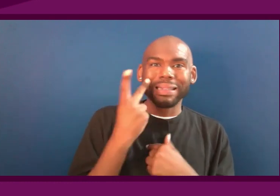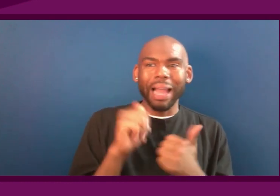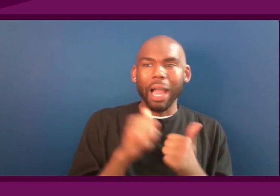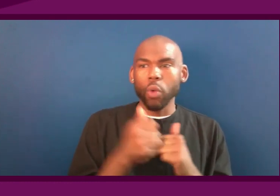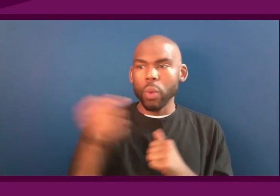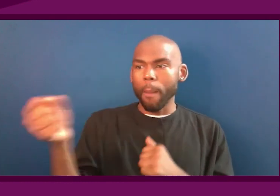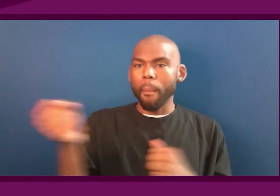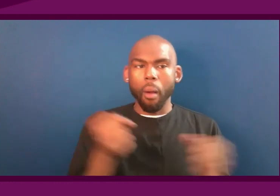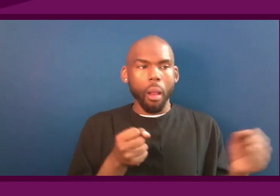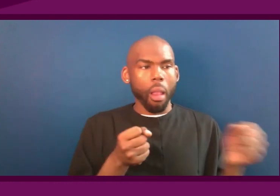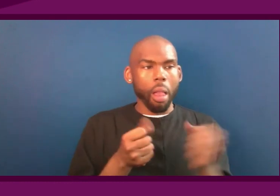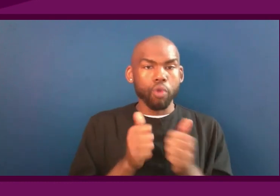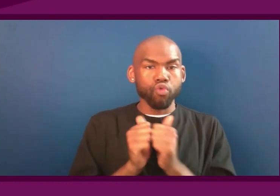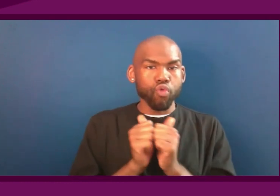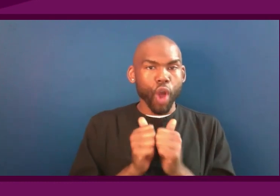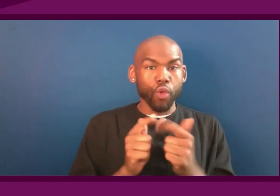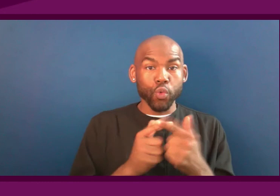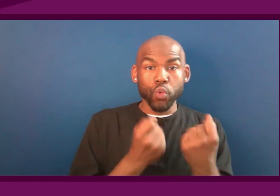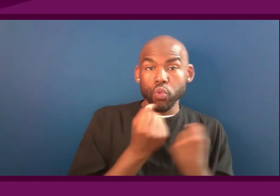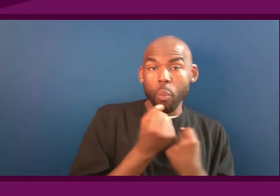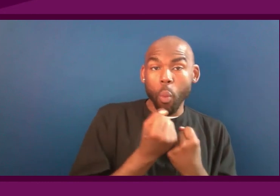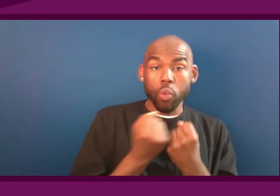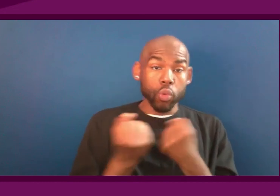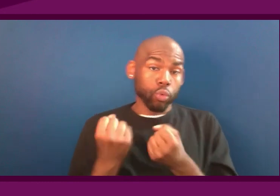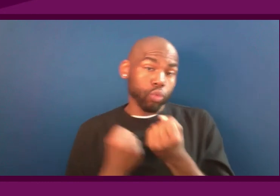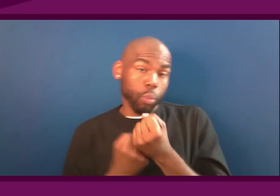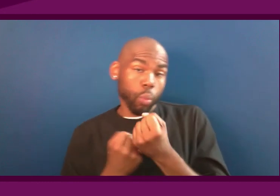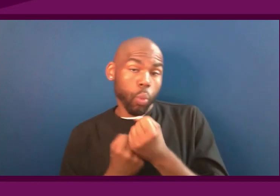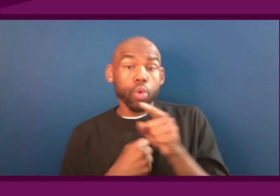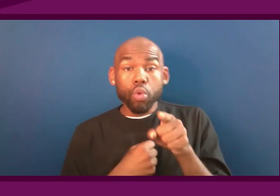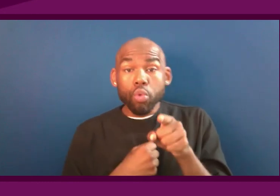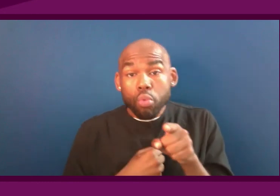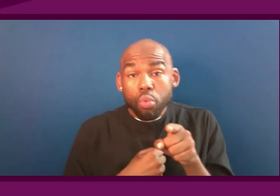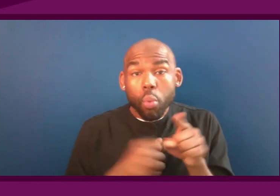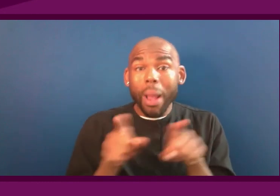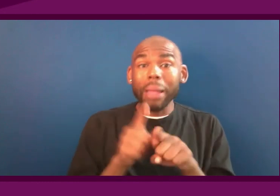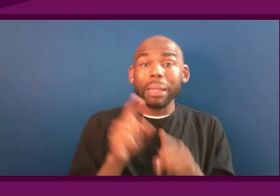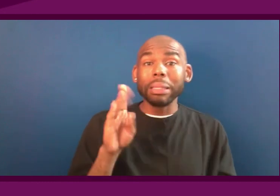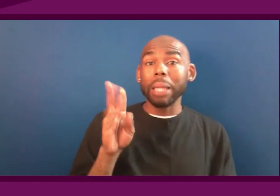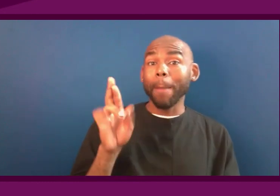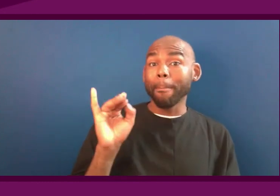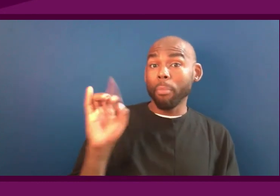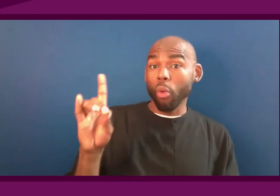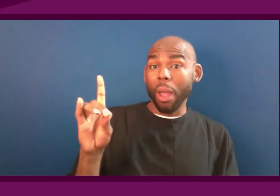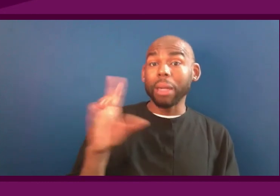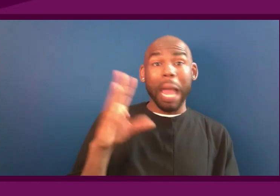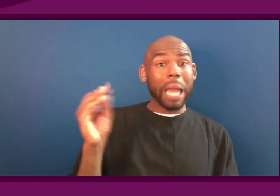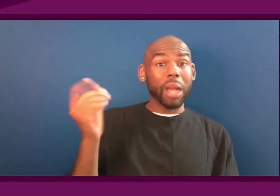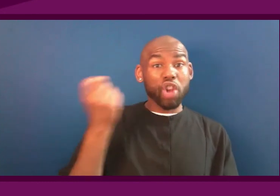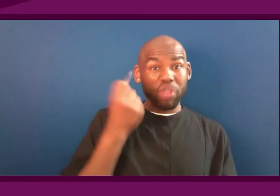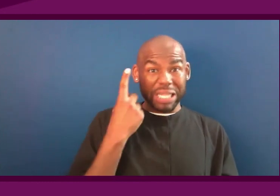not showing leadership in diversity and inclusion and accessibility. And if you don't believe that,